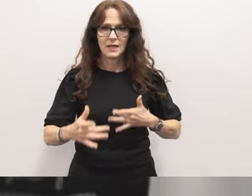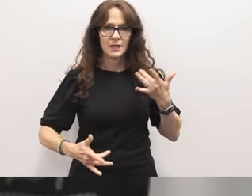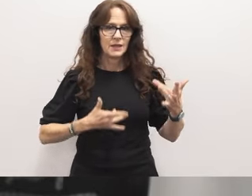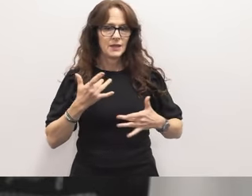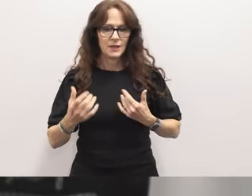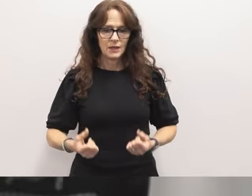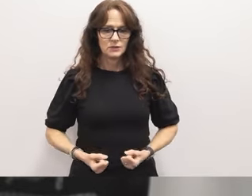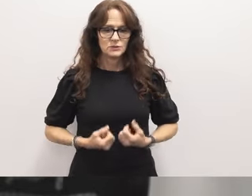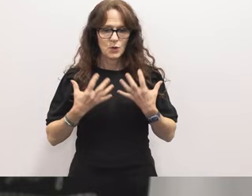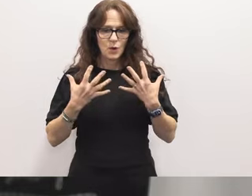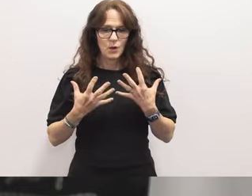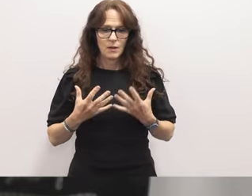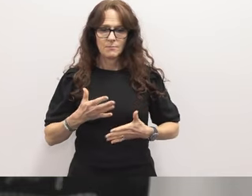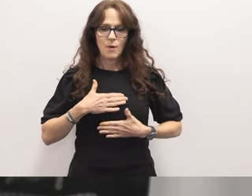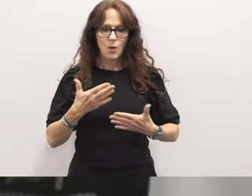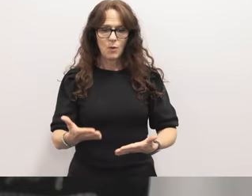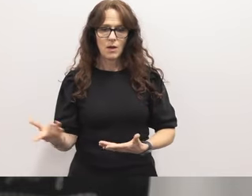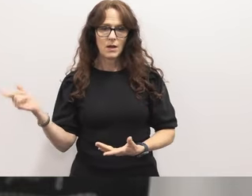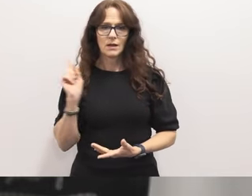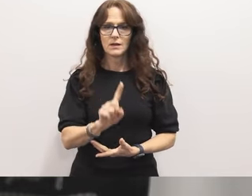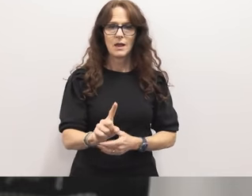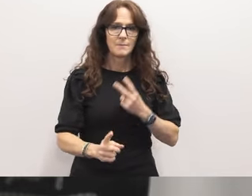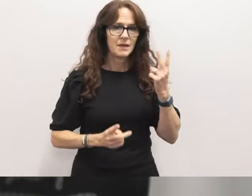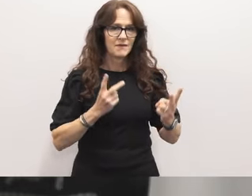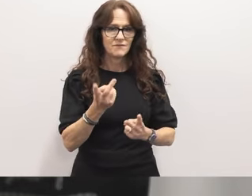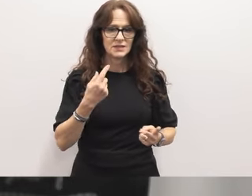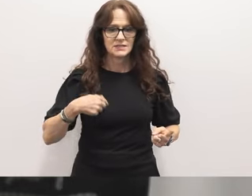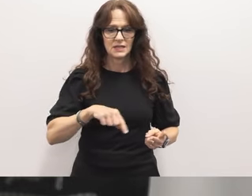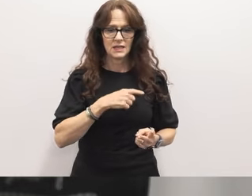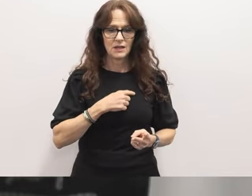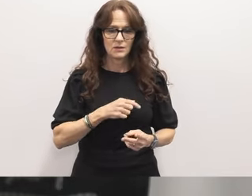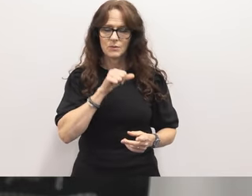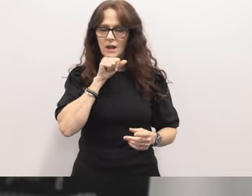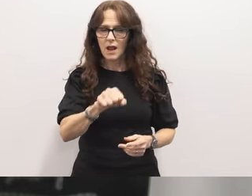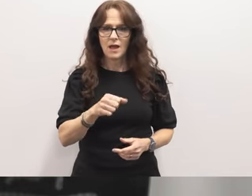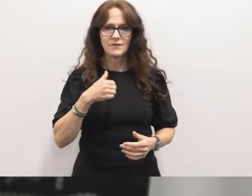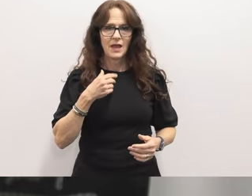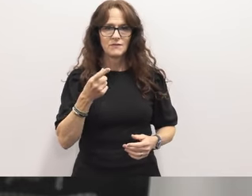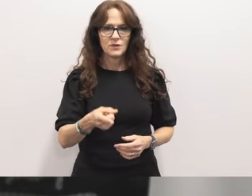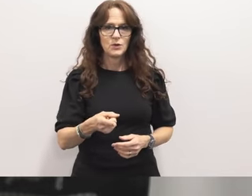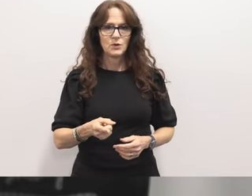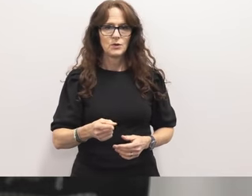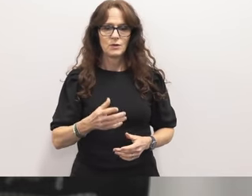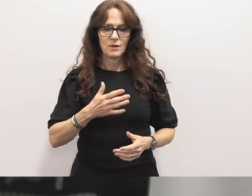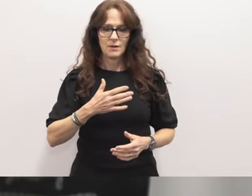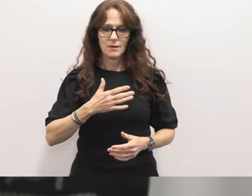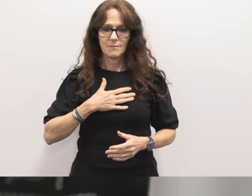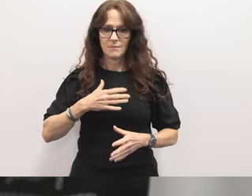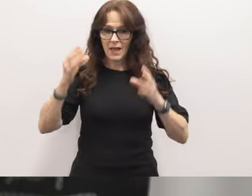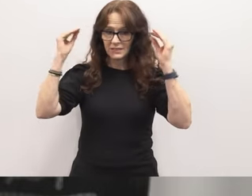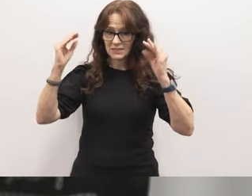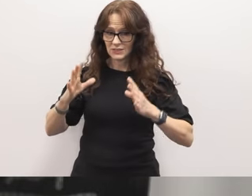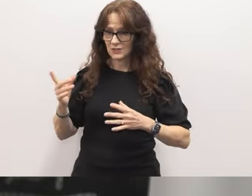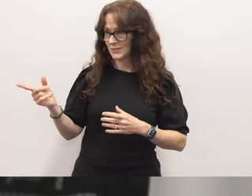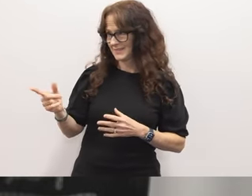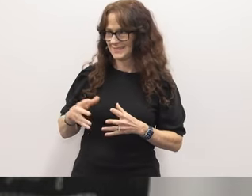you are more than welcome to come and visit us. We would love to have you. That's from my teachers. Okay, so.